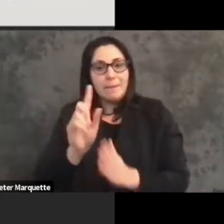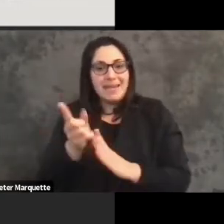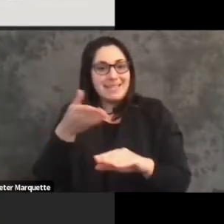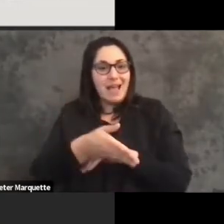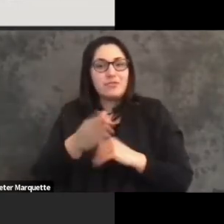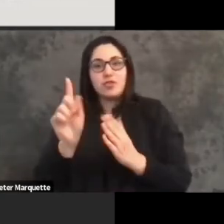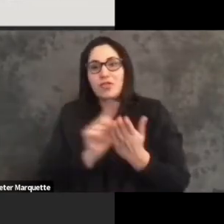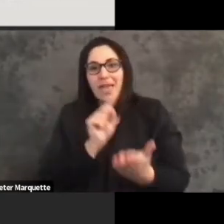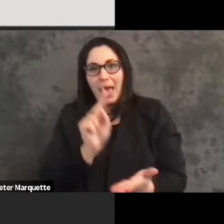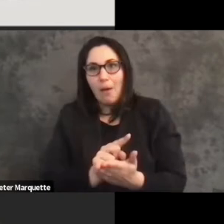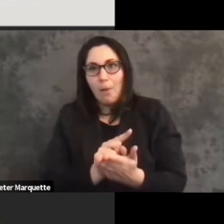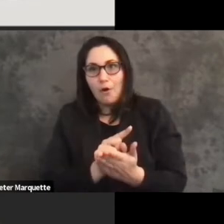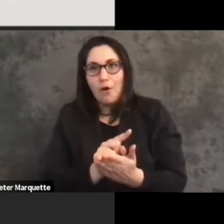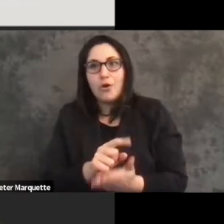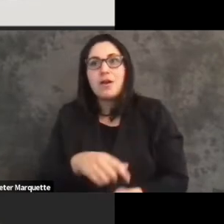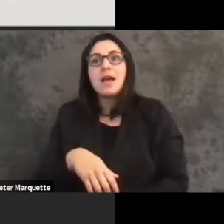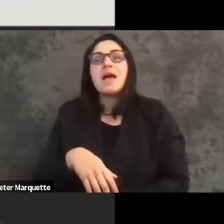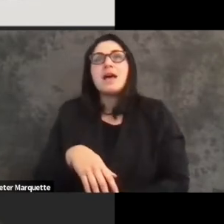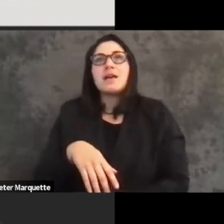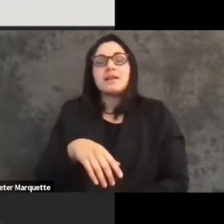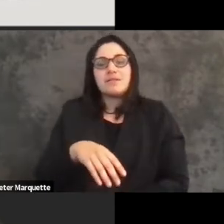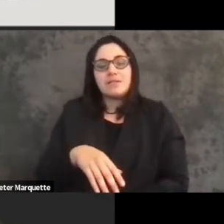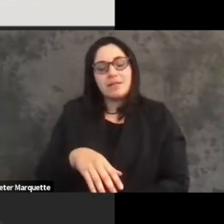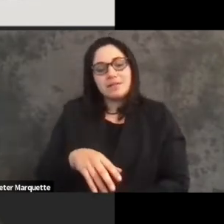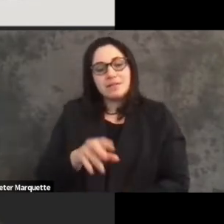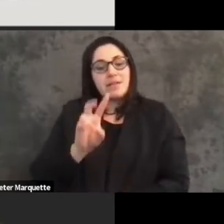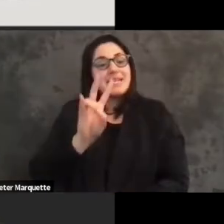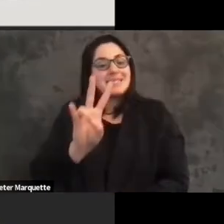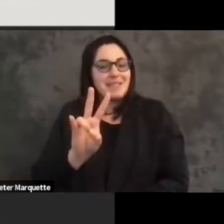and people can take care of what you'd like to do for five minutes. So we're going to